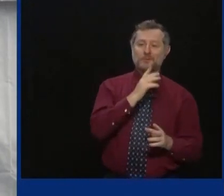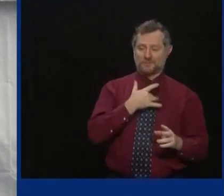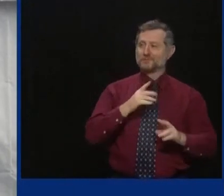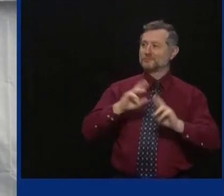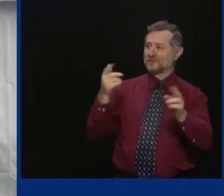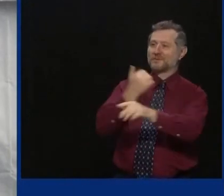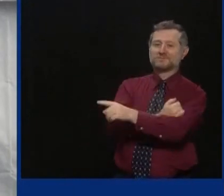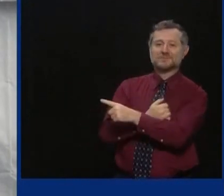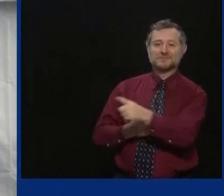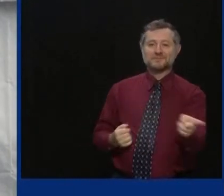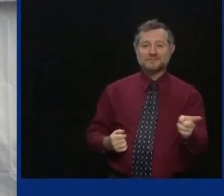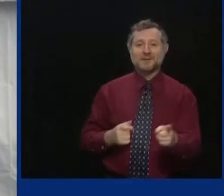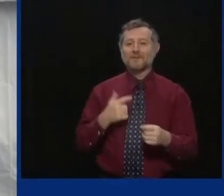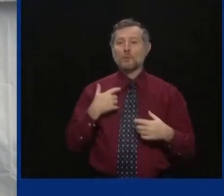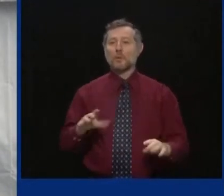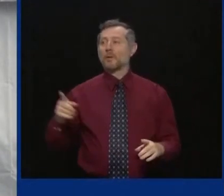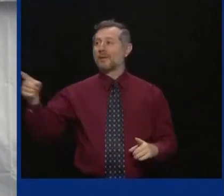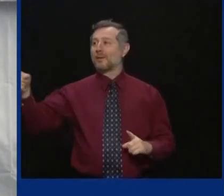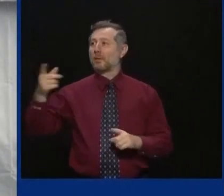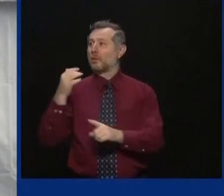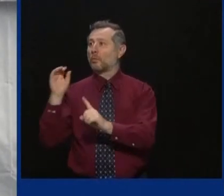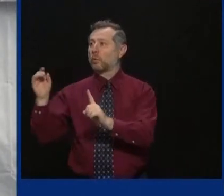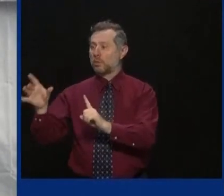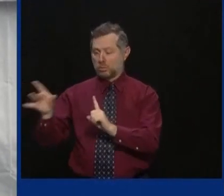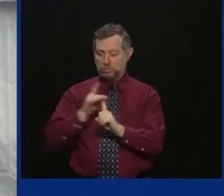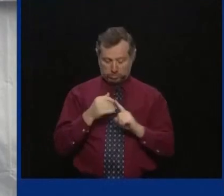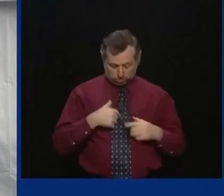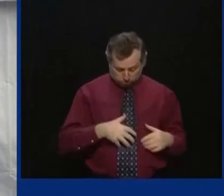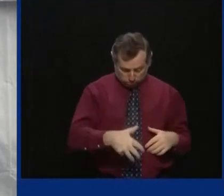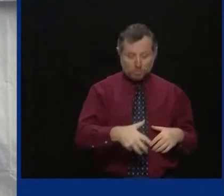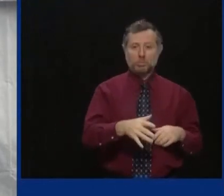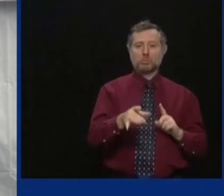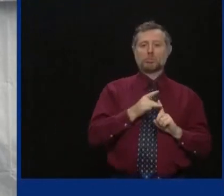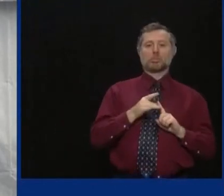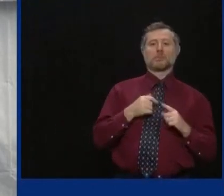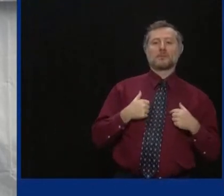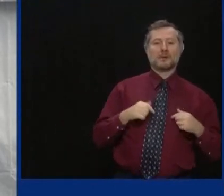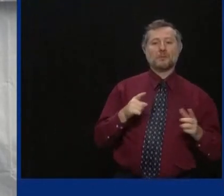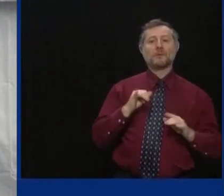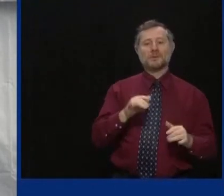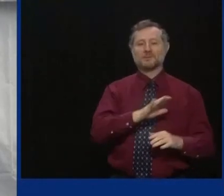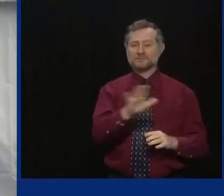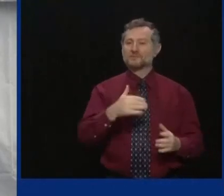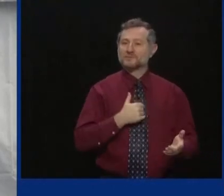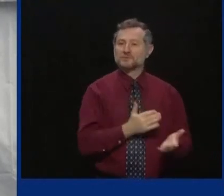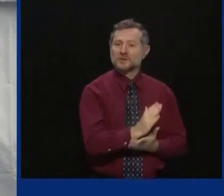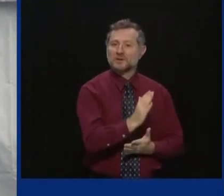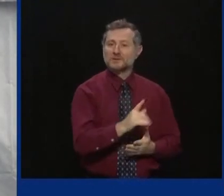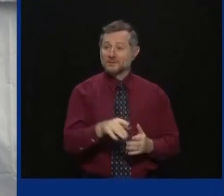INTO THE HOSPITAL CHECKING IN A TIME IN HER LIFE IS NOT GOING TO GIVE COVID TO YOU OR YOUR